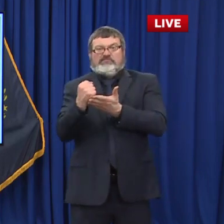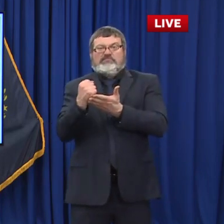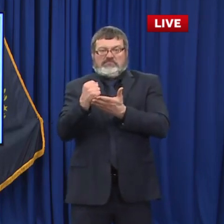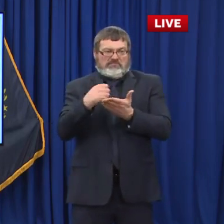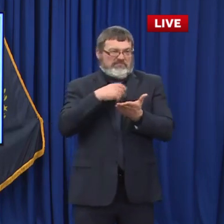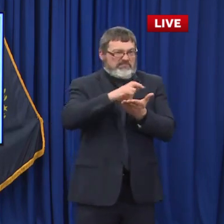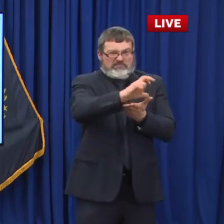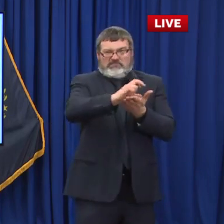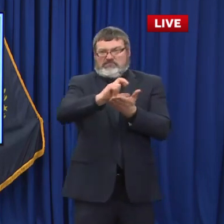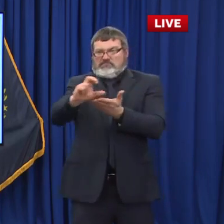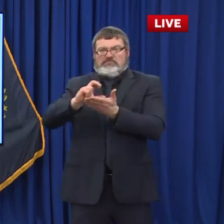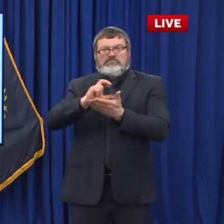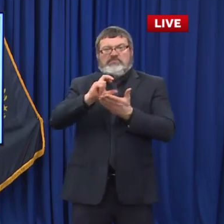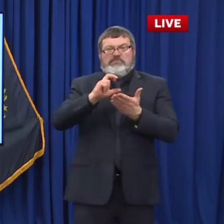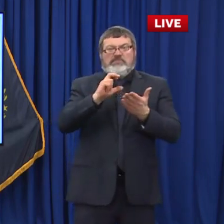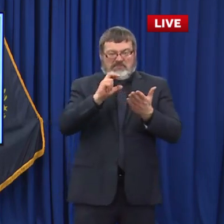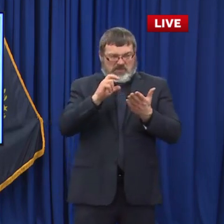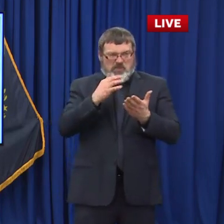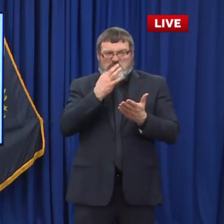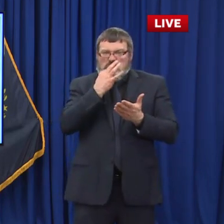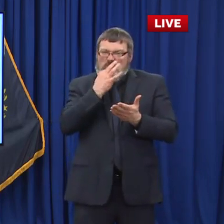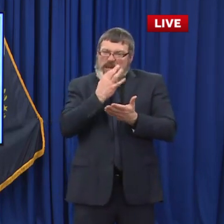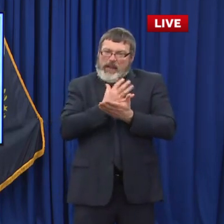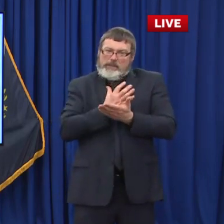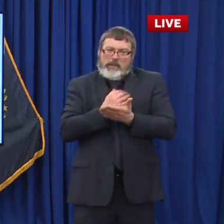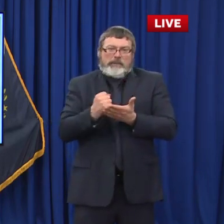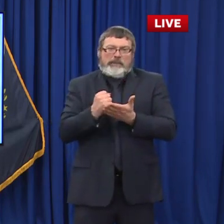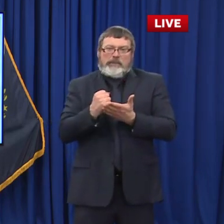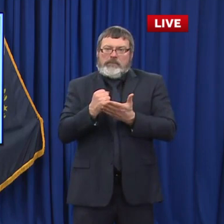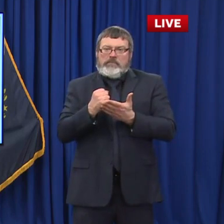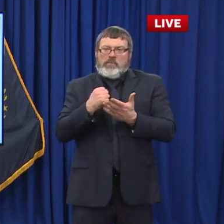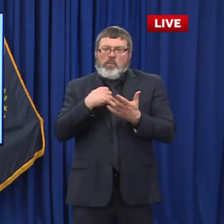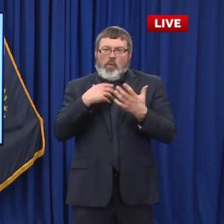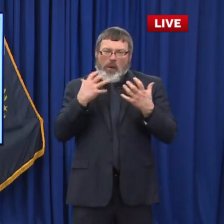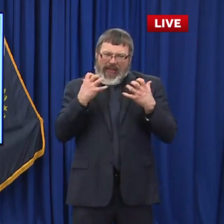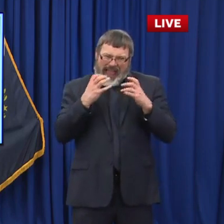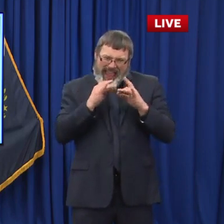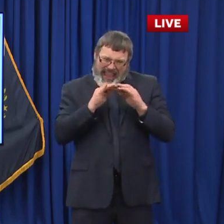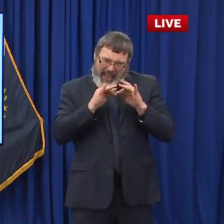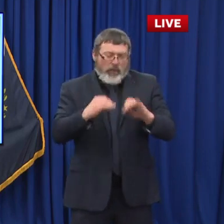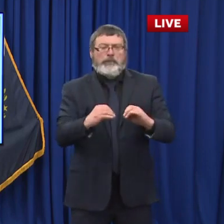WE SPENT IT DOWN ALMOST TO THE PENNY. WE HAVE TRIED TO SCHEDULE THIS OUT.